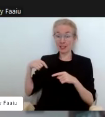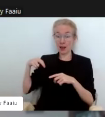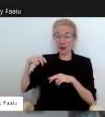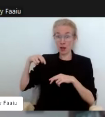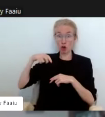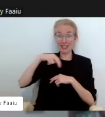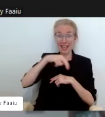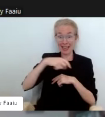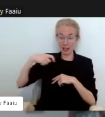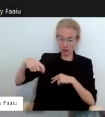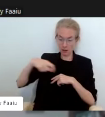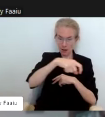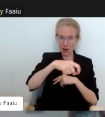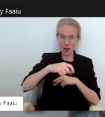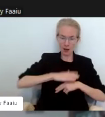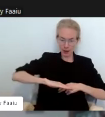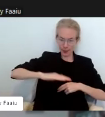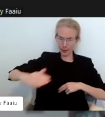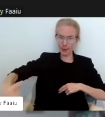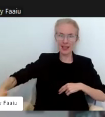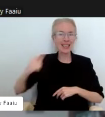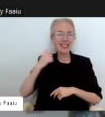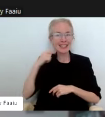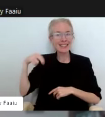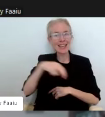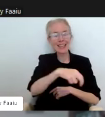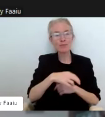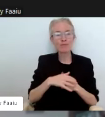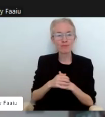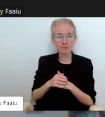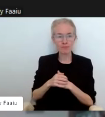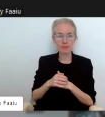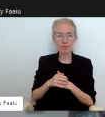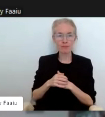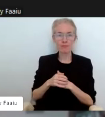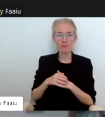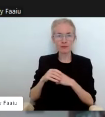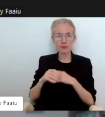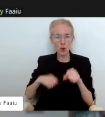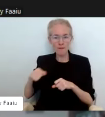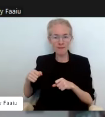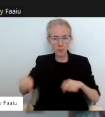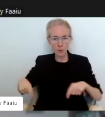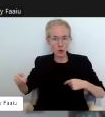of the pedestrian. As accessibility advocate Vivian Naylor says, "A